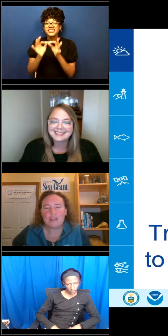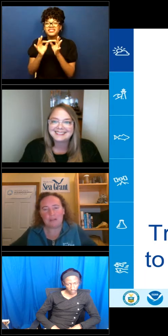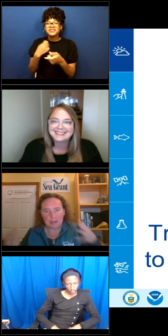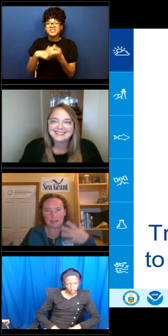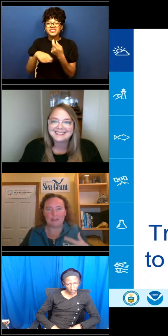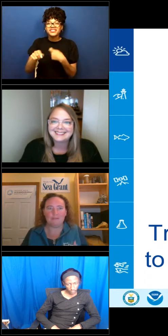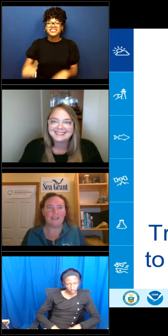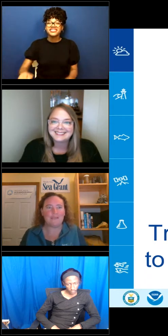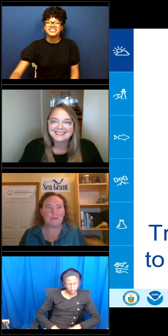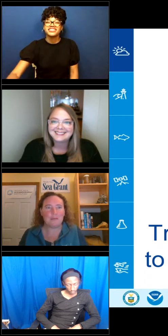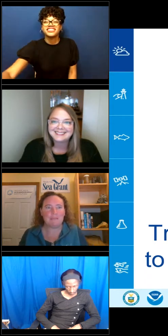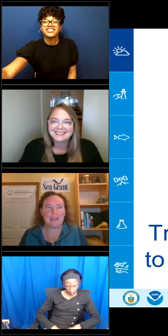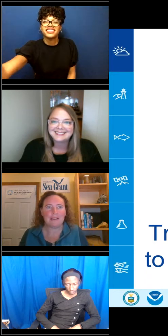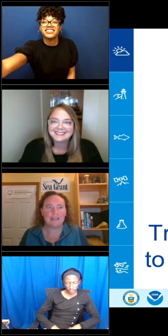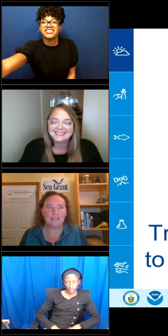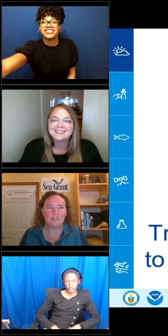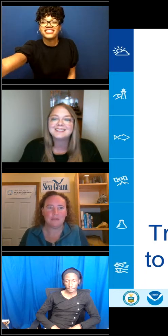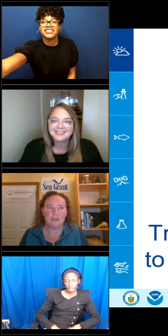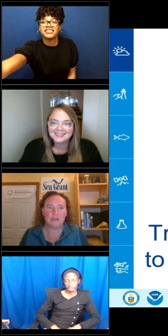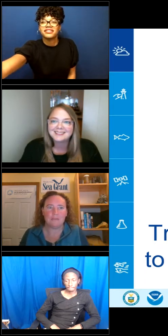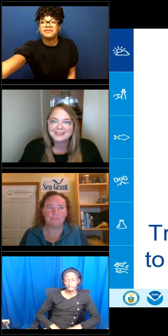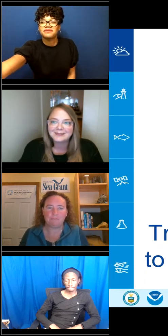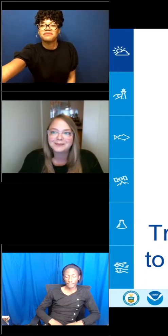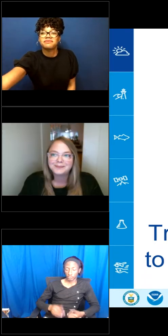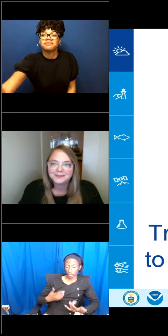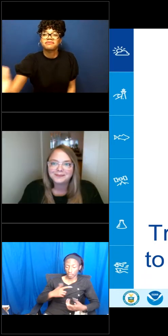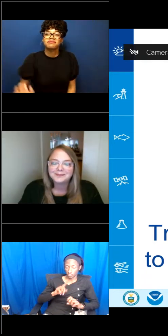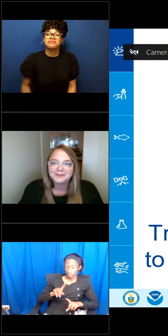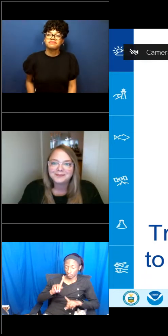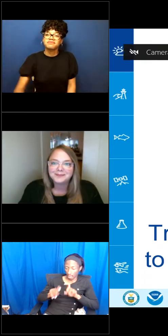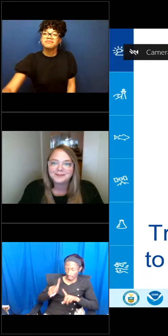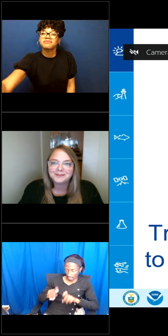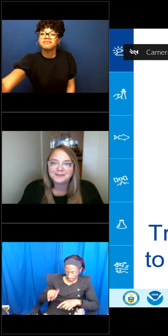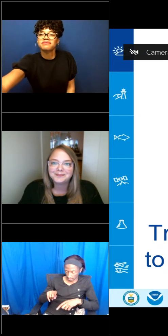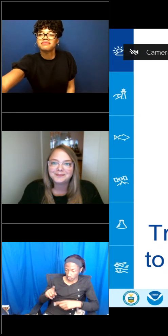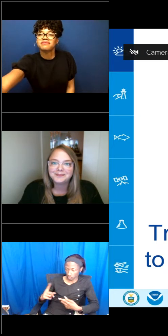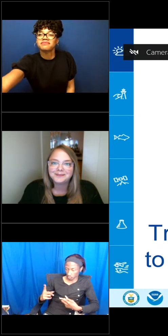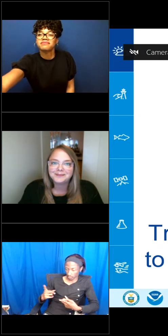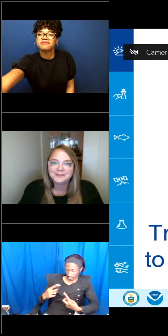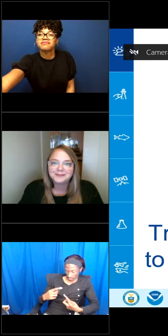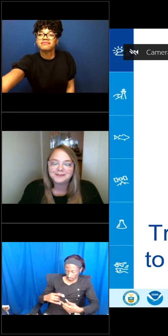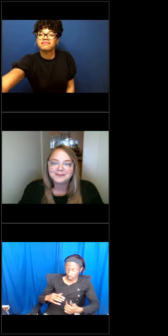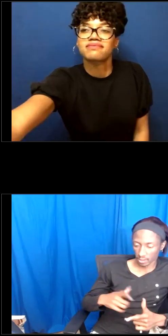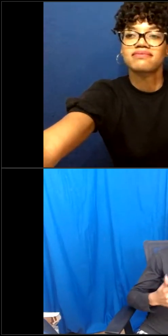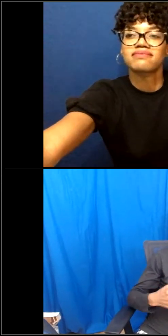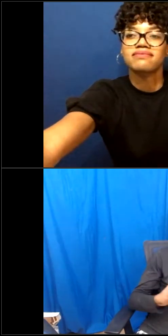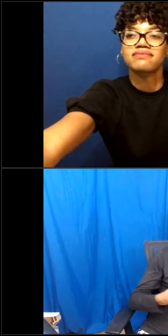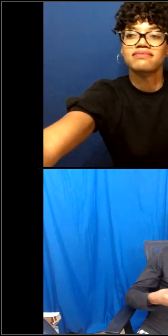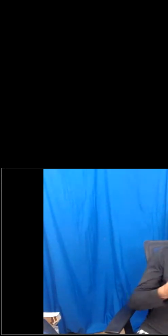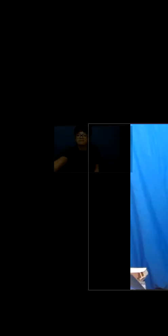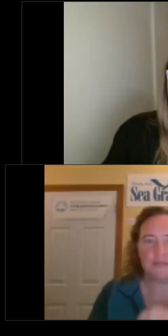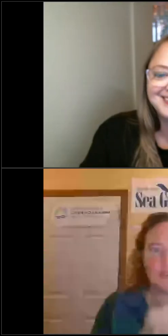and then I'll invite everyone back on to talk. Okay. Oh, I did the wrong thing. I got rid of myself.